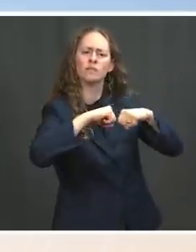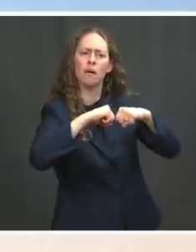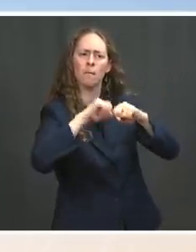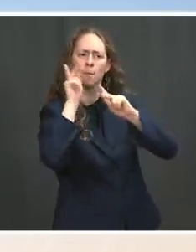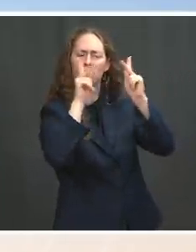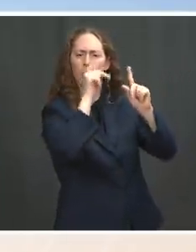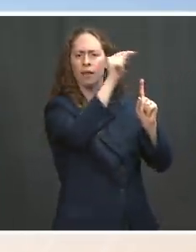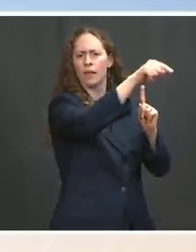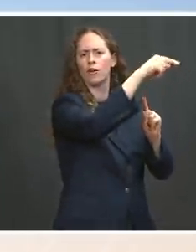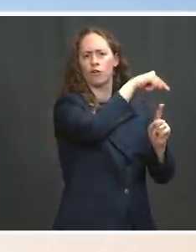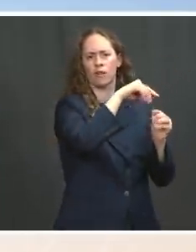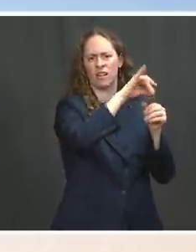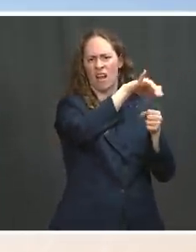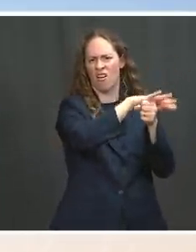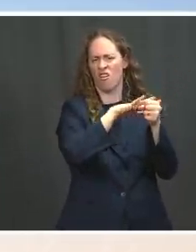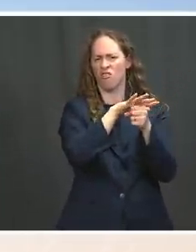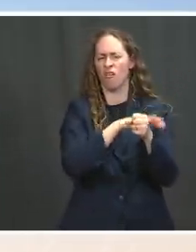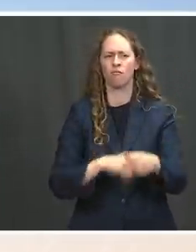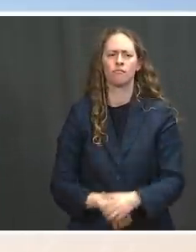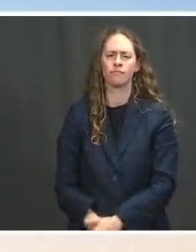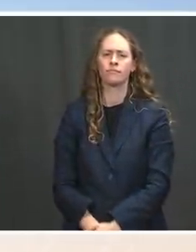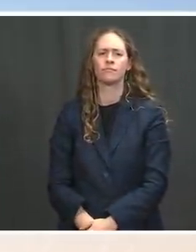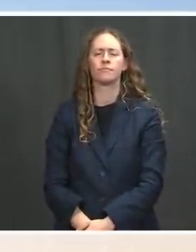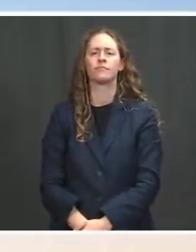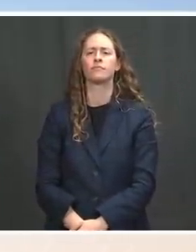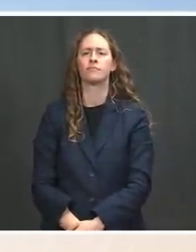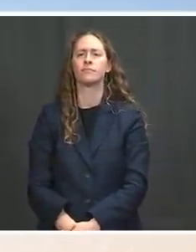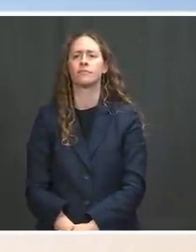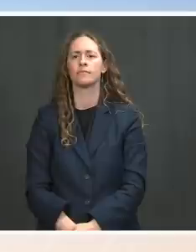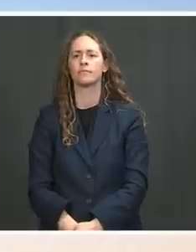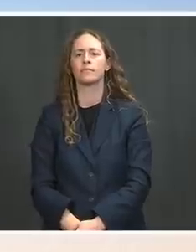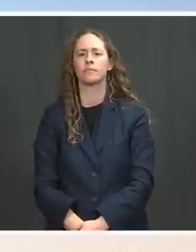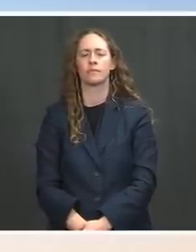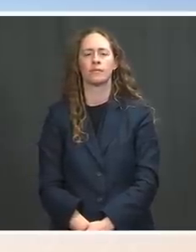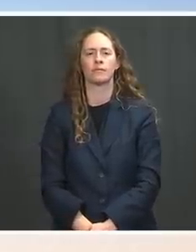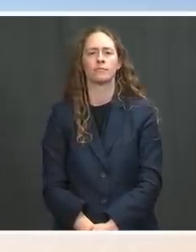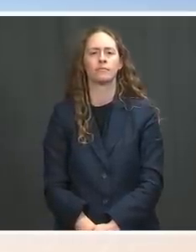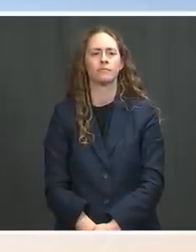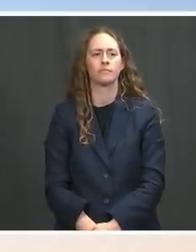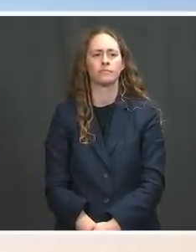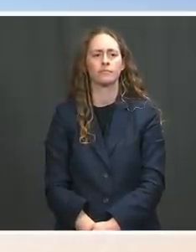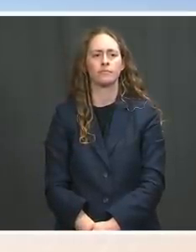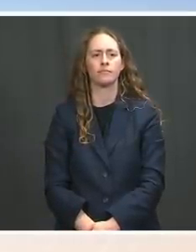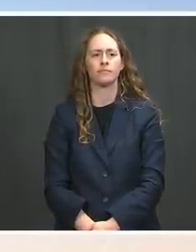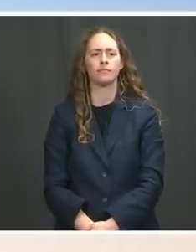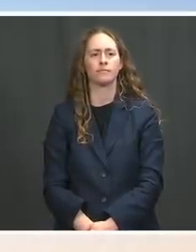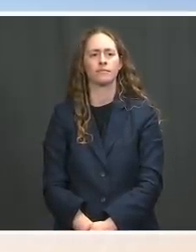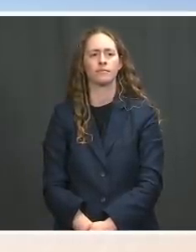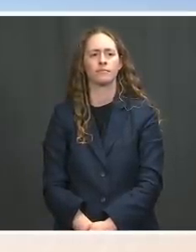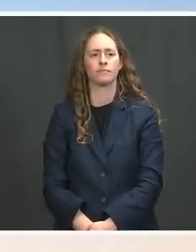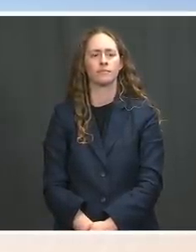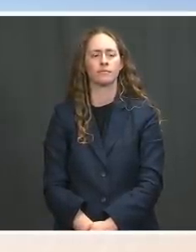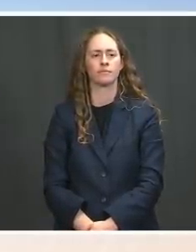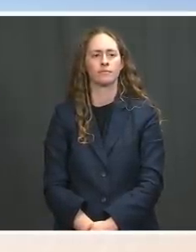Just to confirm: The meeting is still going on? Ms. Psaki: As -- when we came out here about 25 minutes ago, it was still going on.